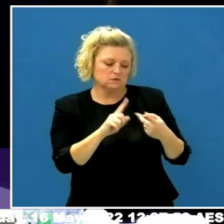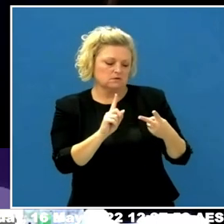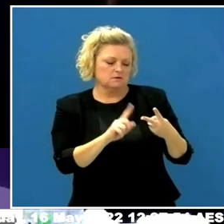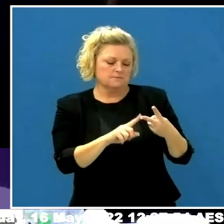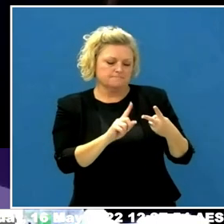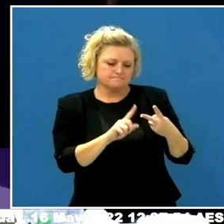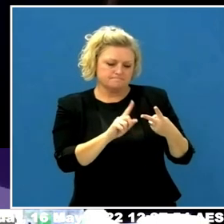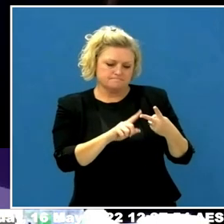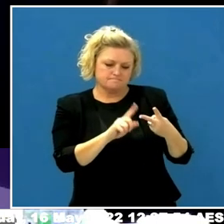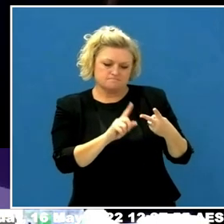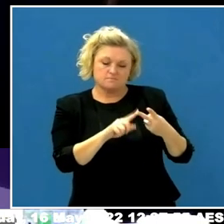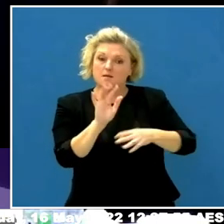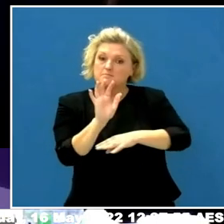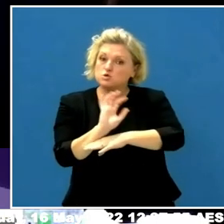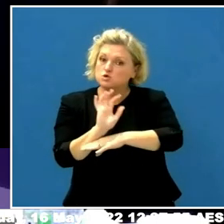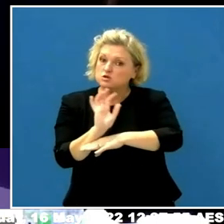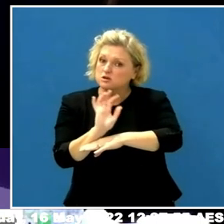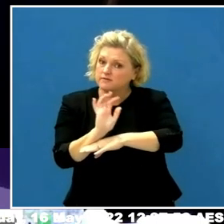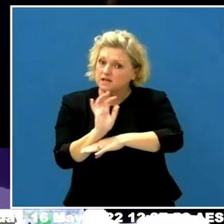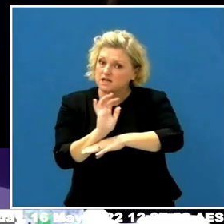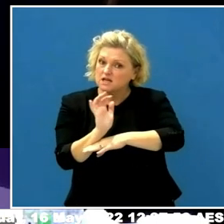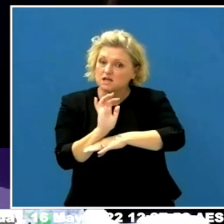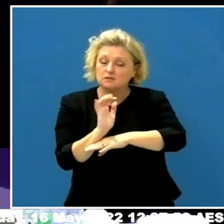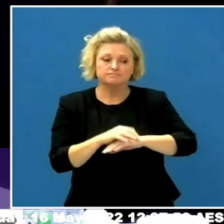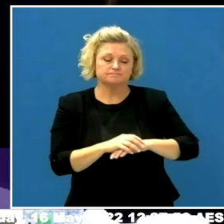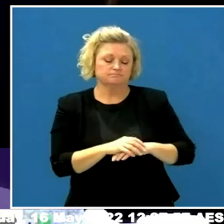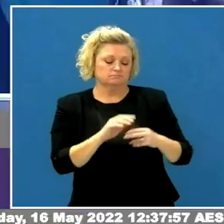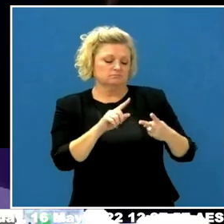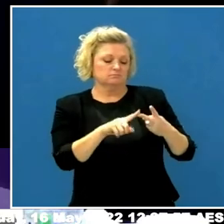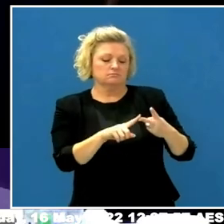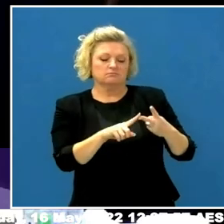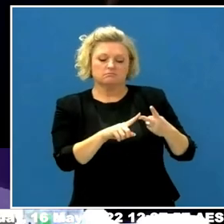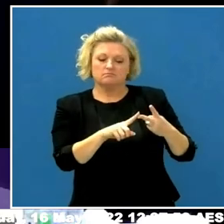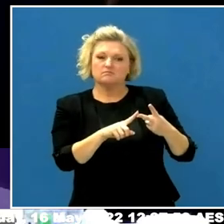They go to the movies, so in the community, so he goes out in community.